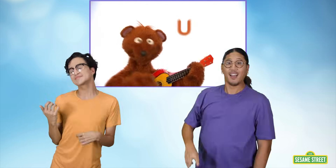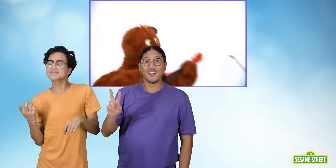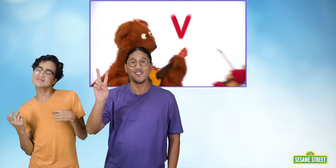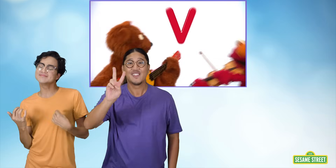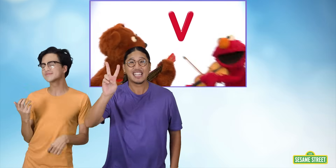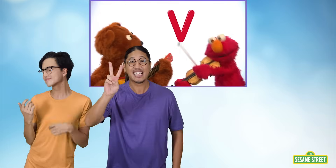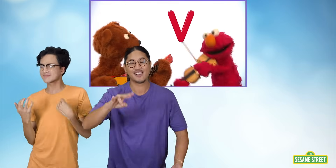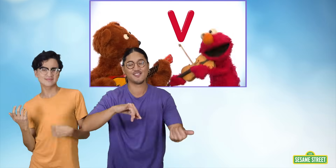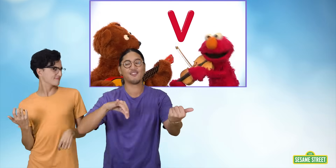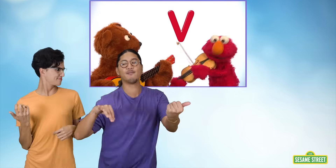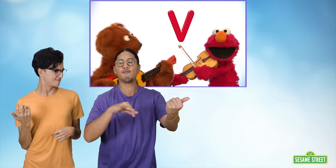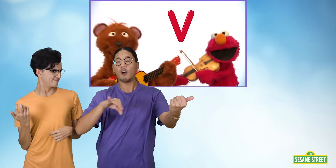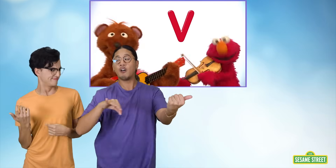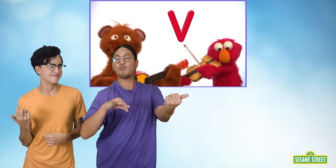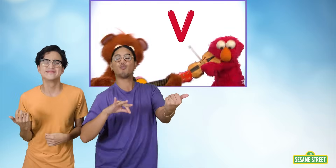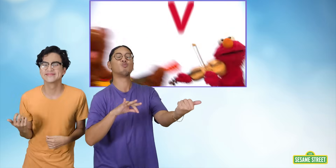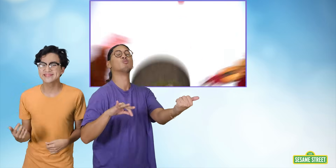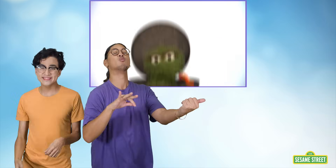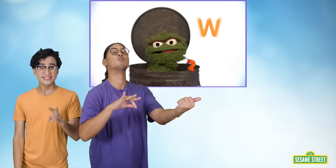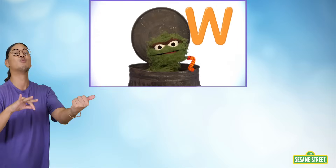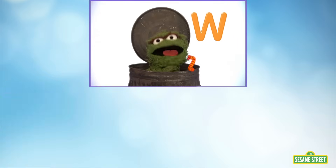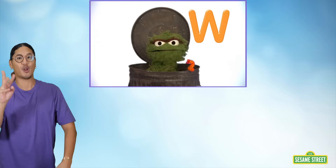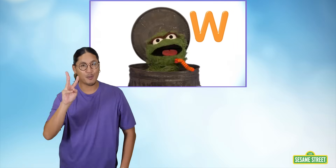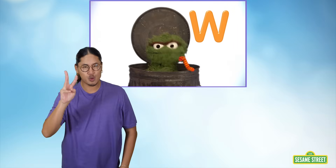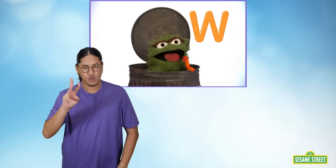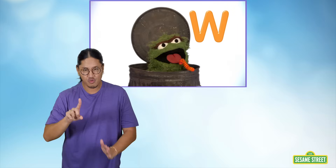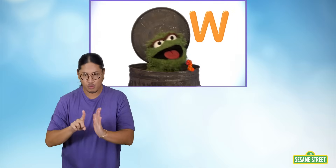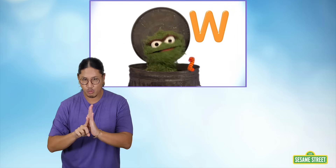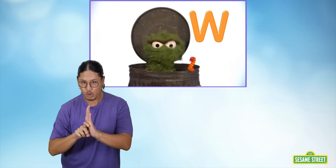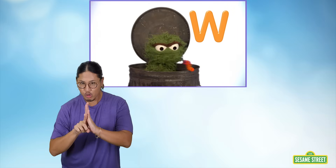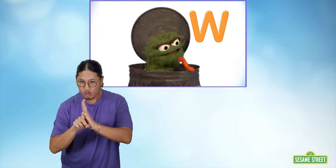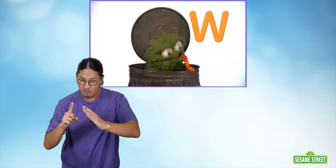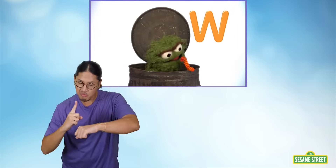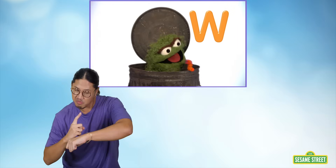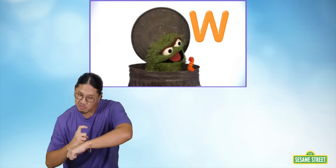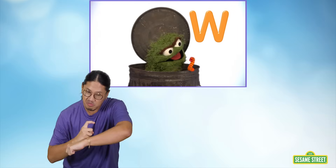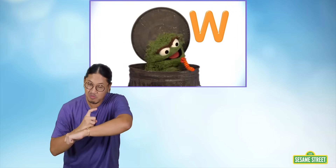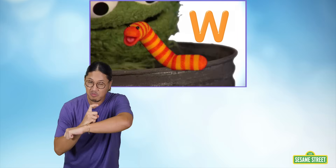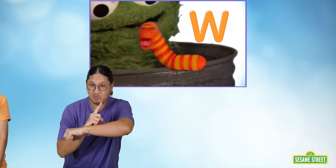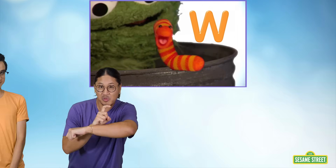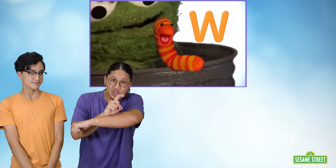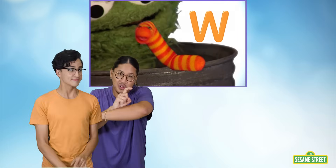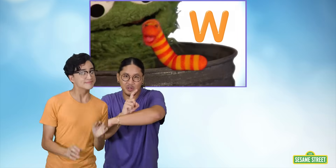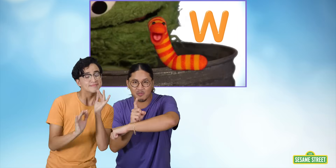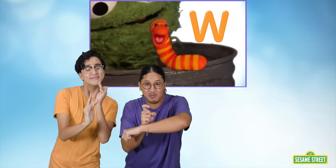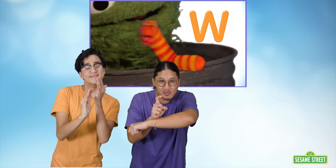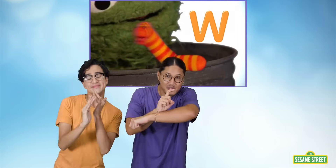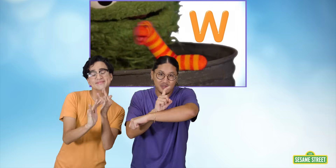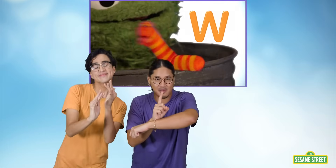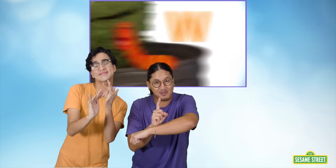[SINGING] And V for violin. Whoa! W is for worm, wiggling. [GIGGLES]